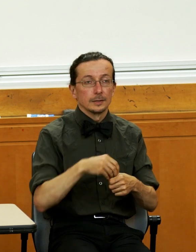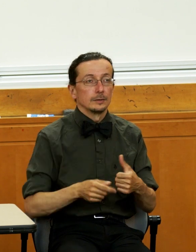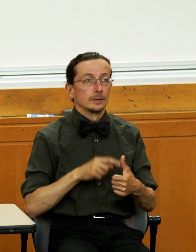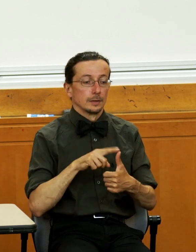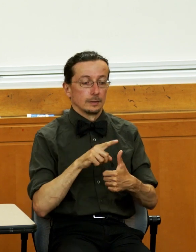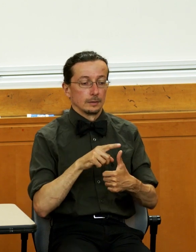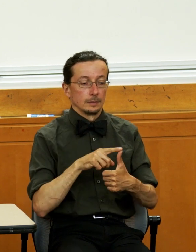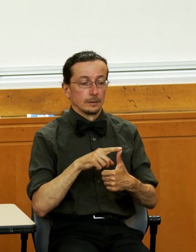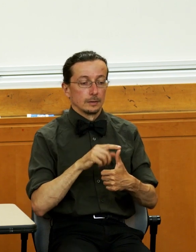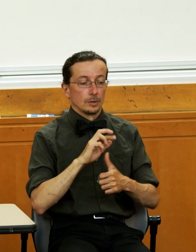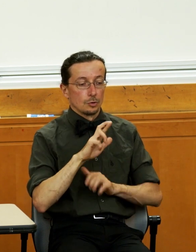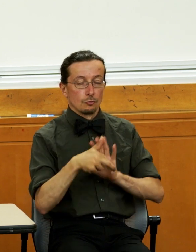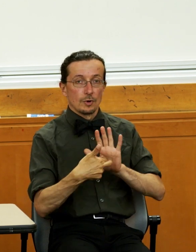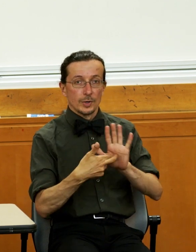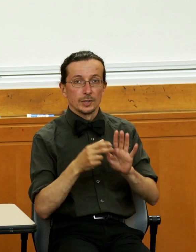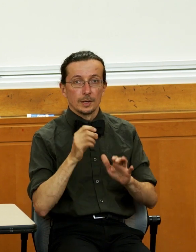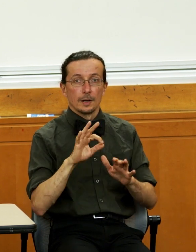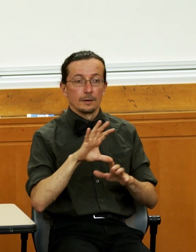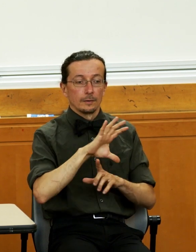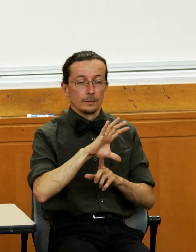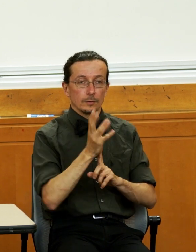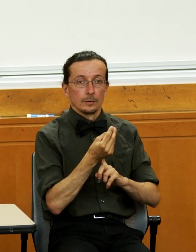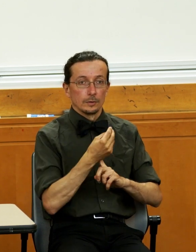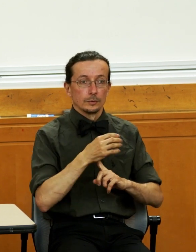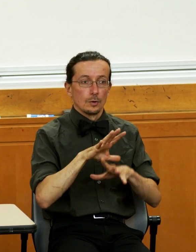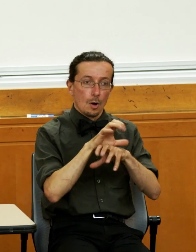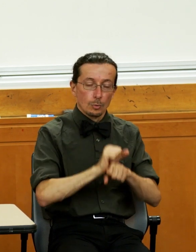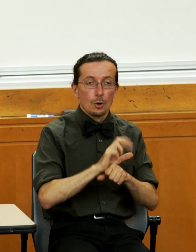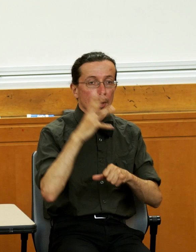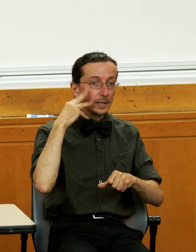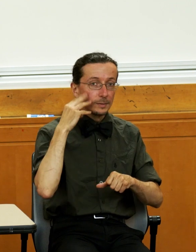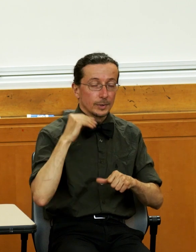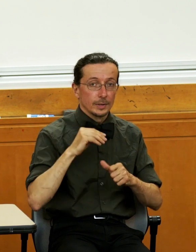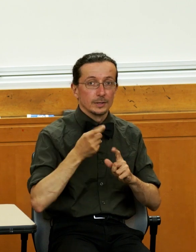the representation of cultural practices or experiences by cultural outsiders,